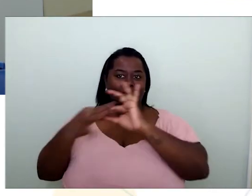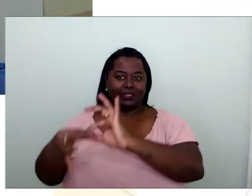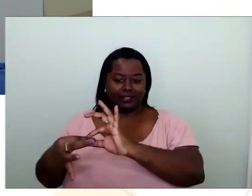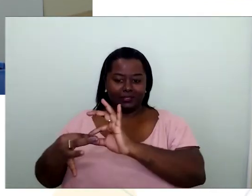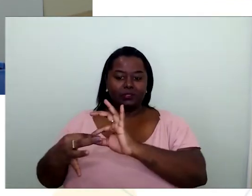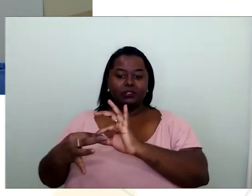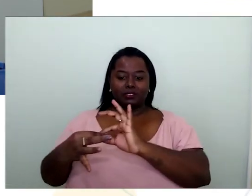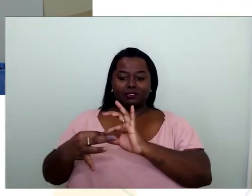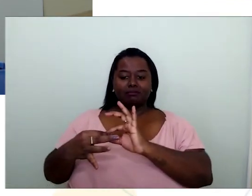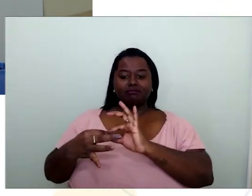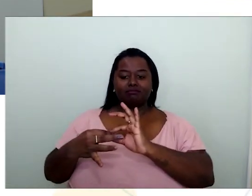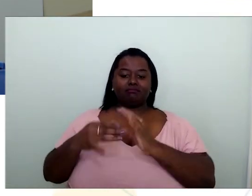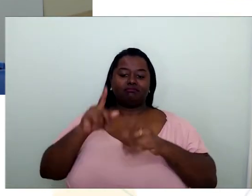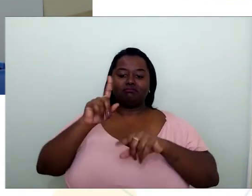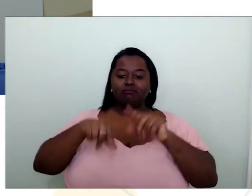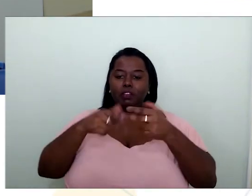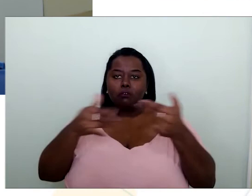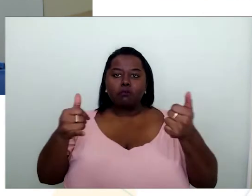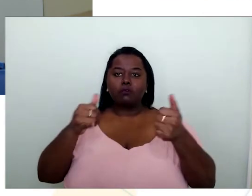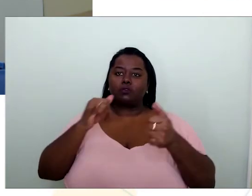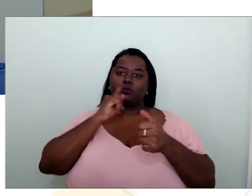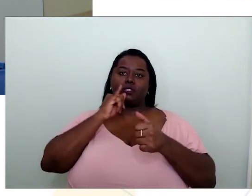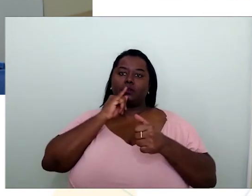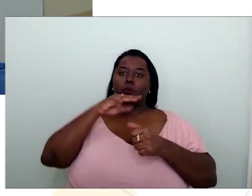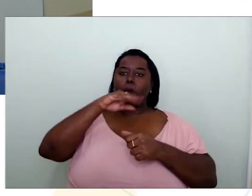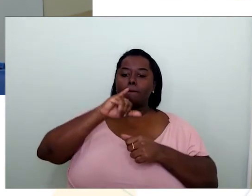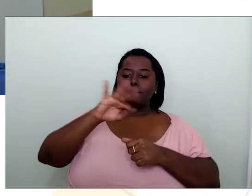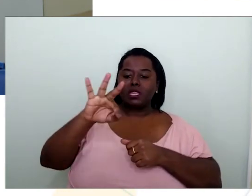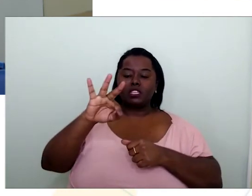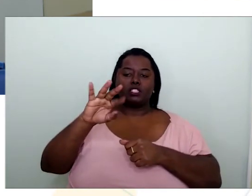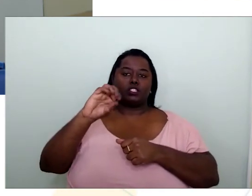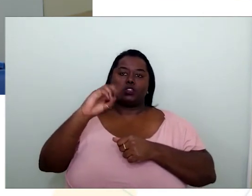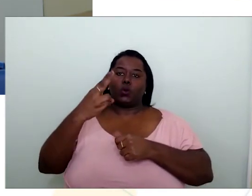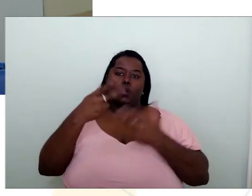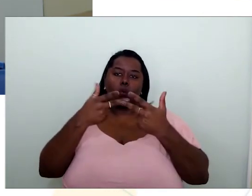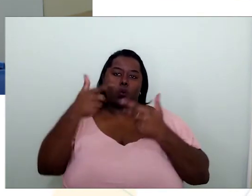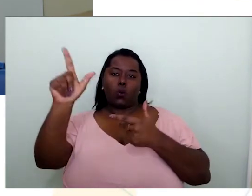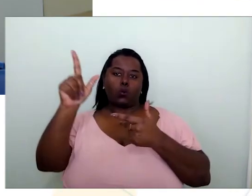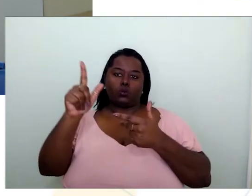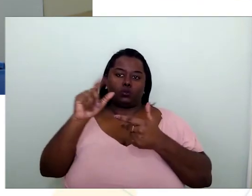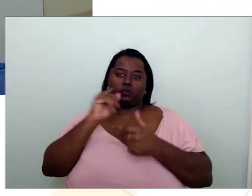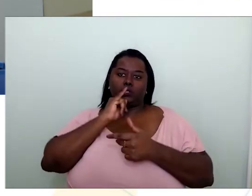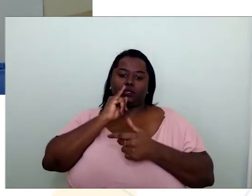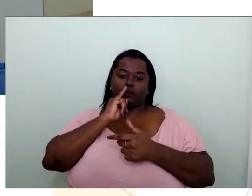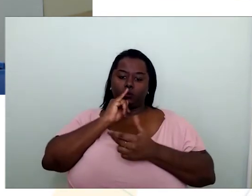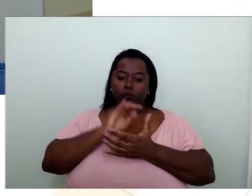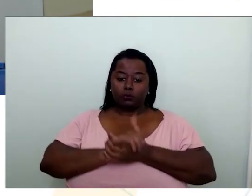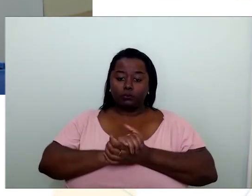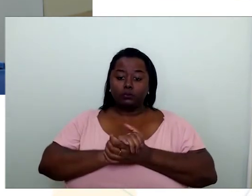resources to pack your bags and go to Yale or or MIT for example and it's also